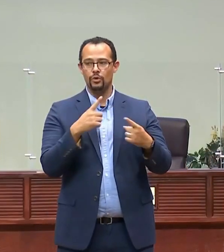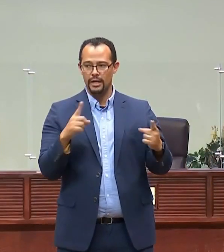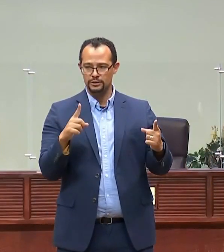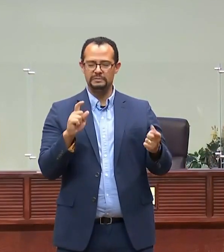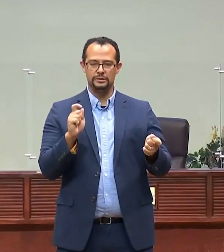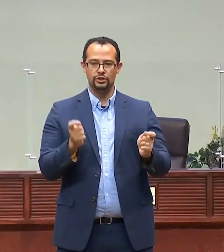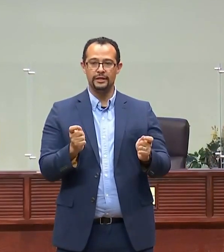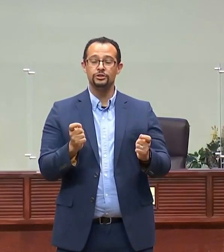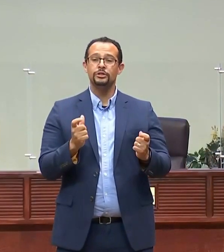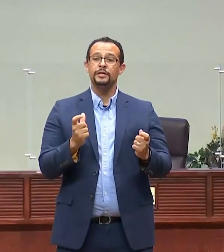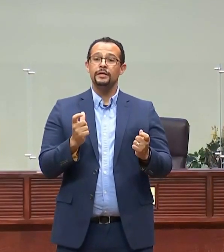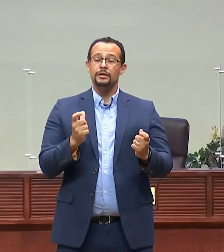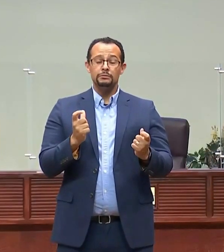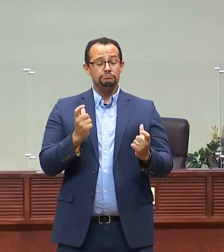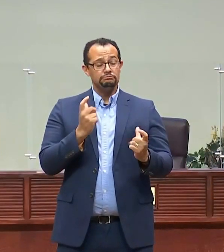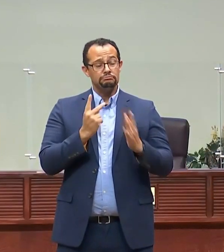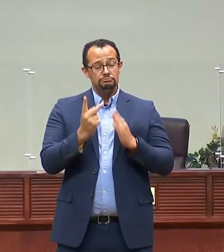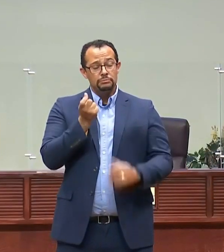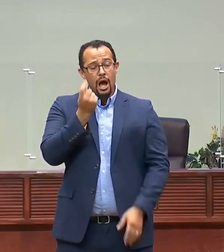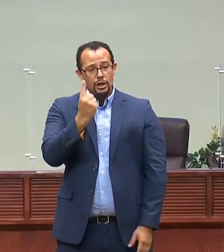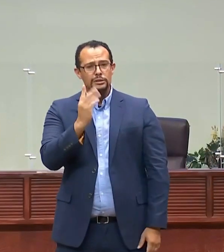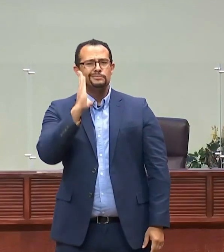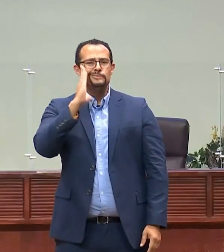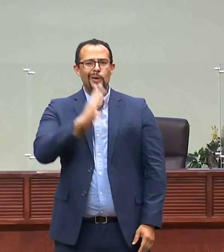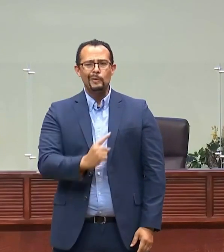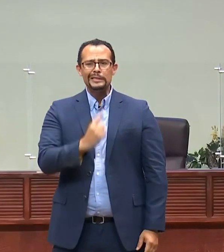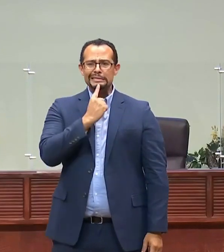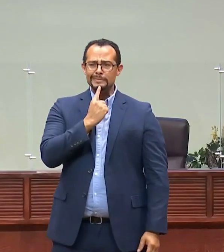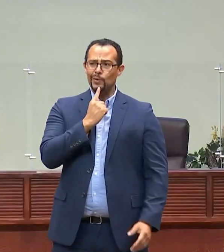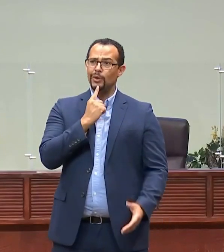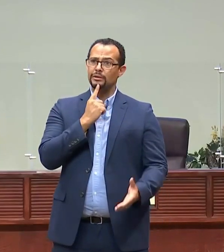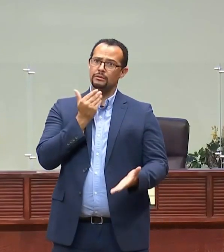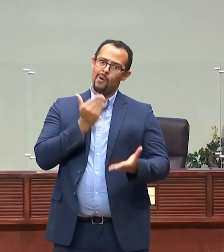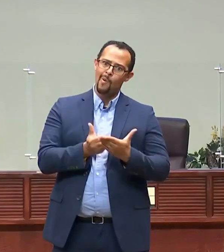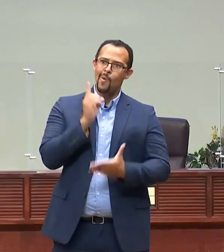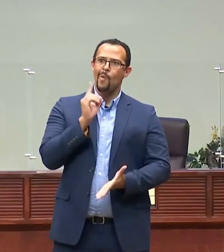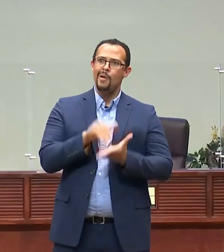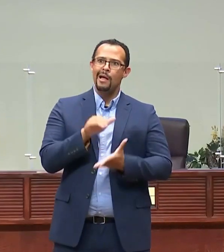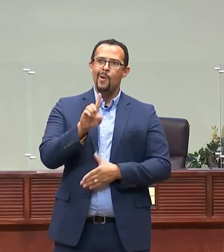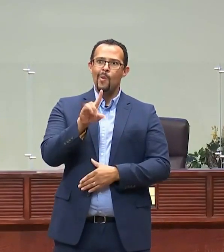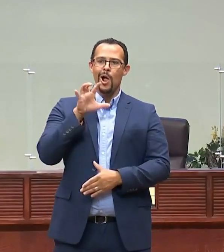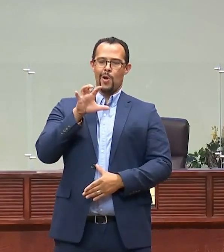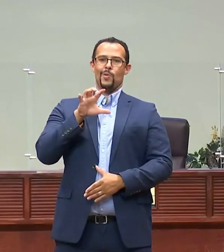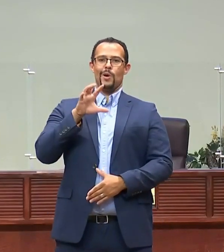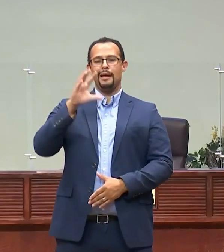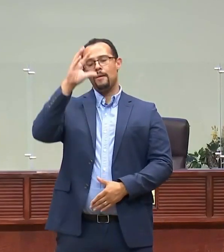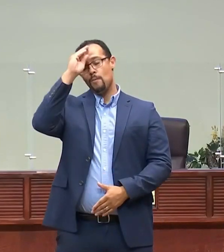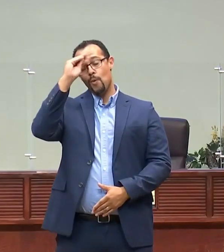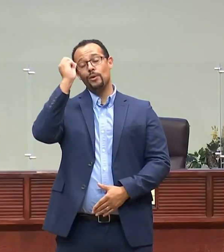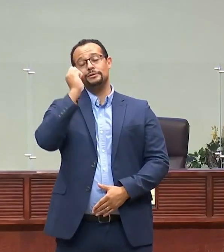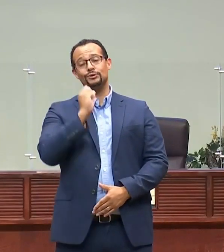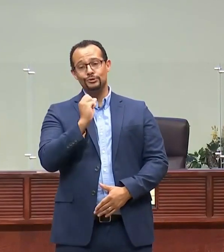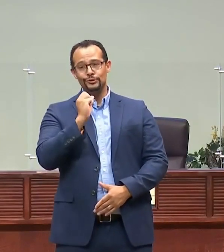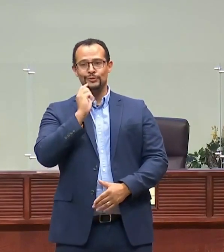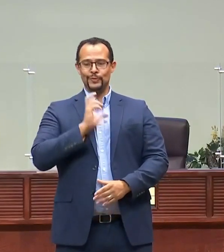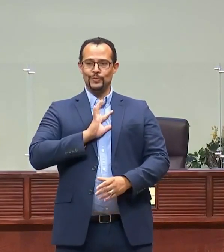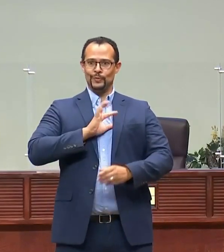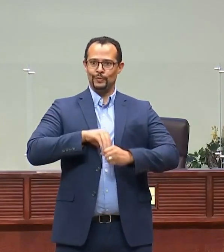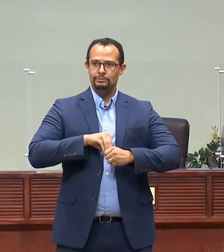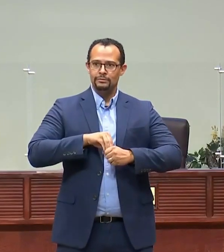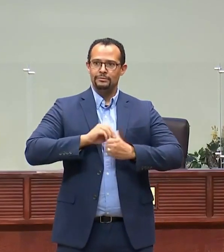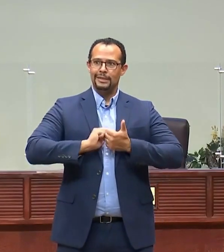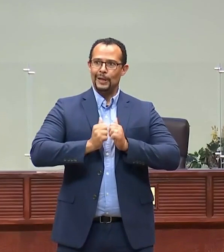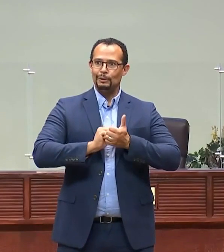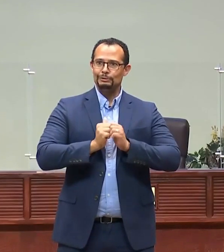DANGEROUS FOR THEM TO PLAY.